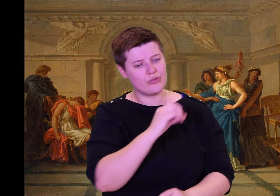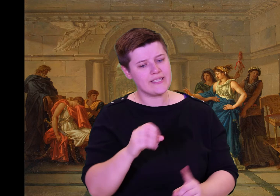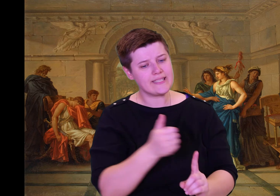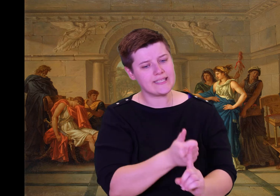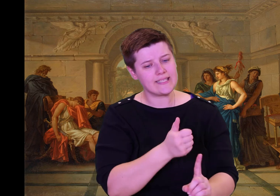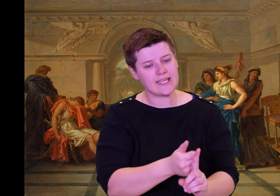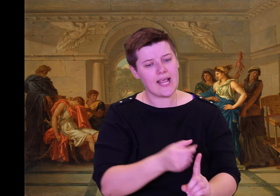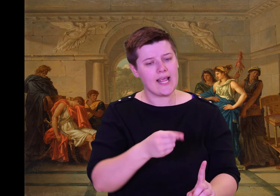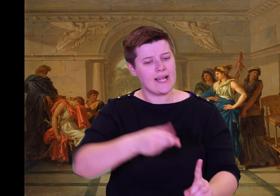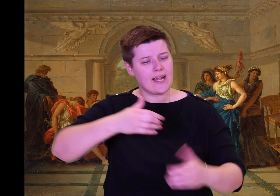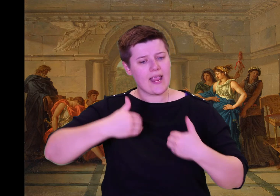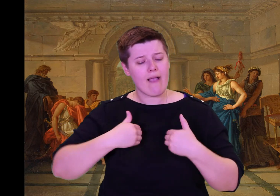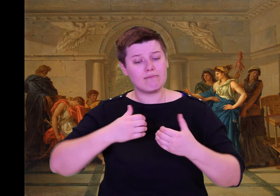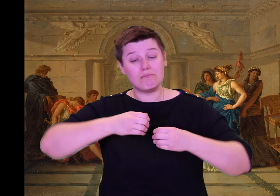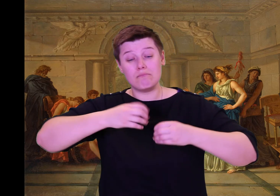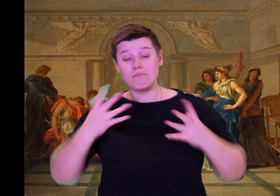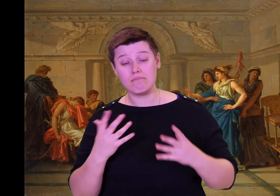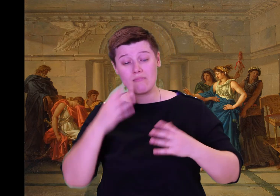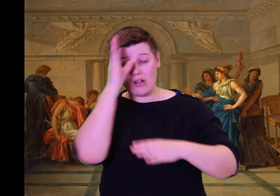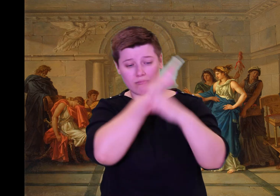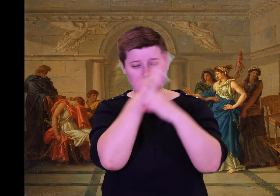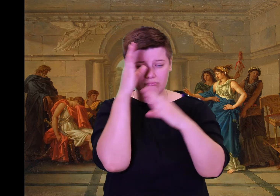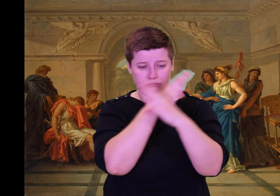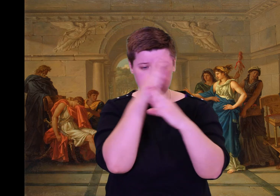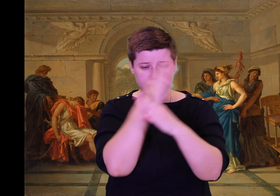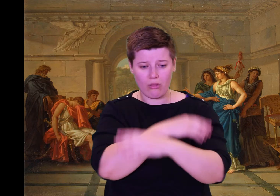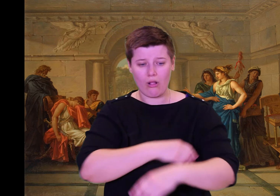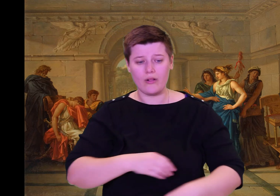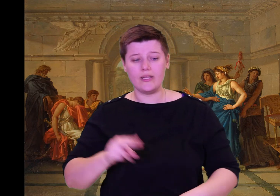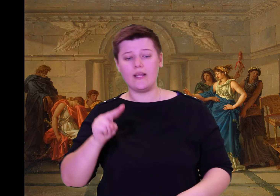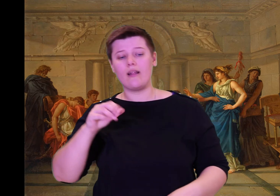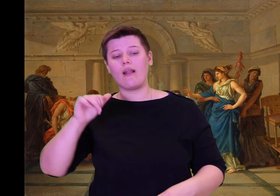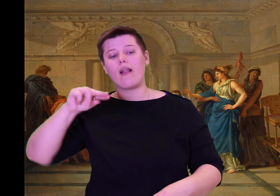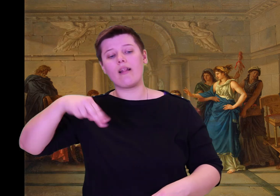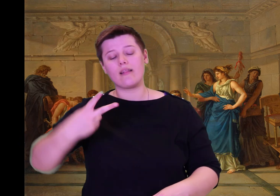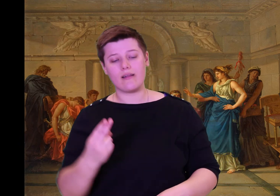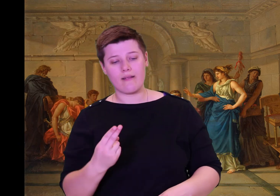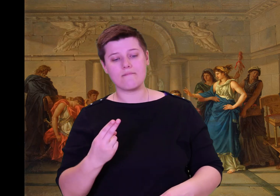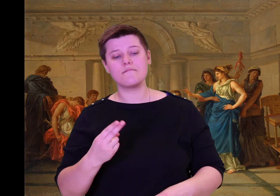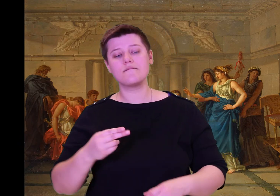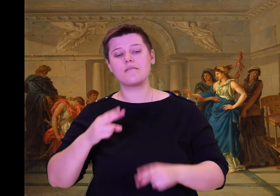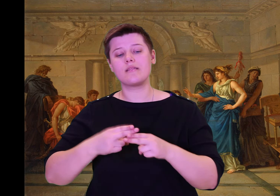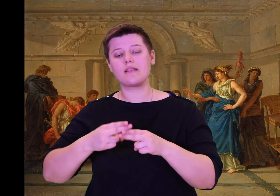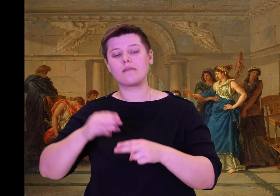Sparta; they plot to kill the boy when he returns!"